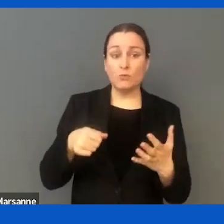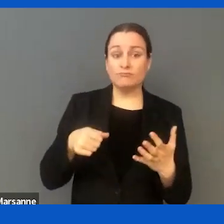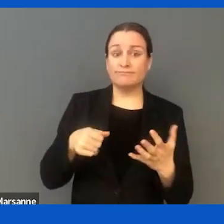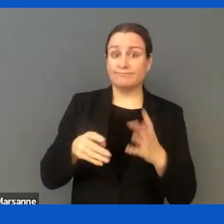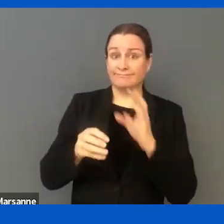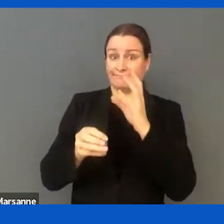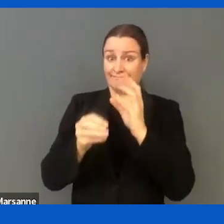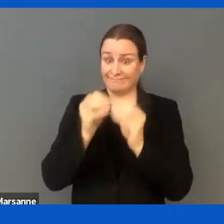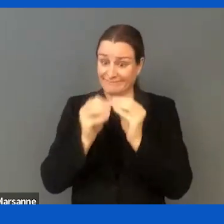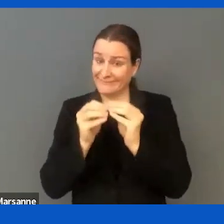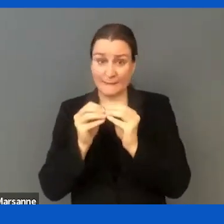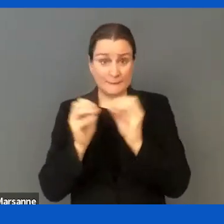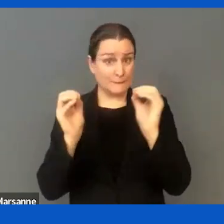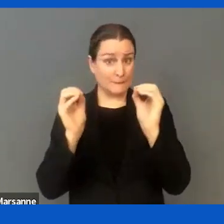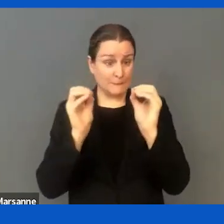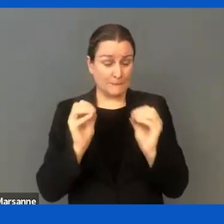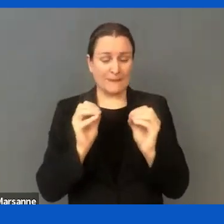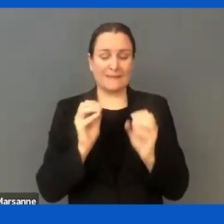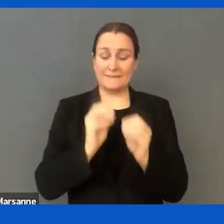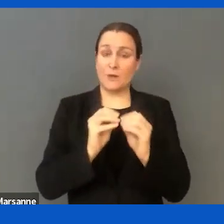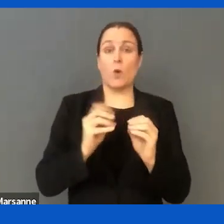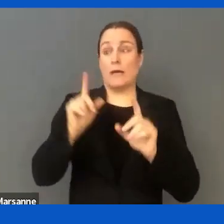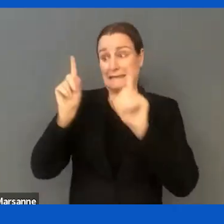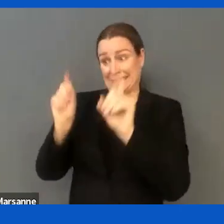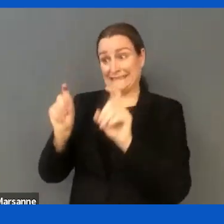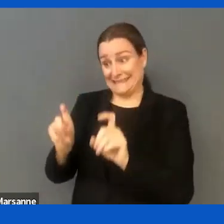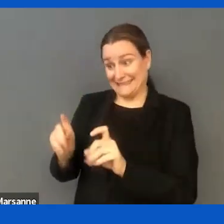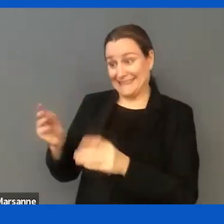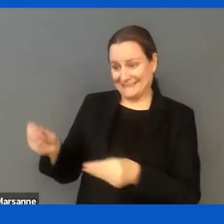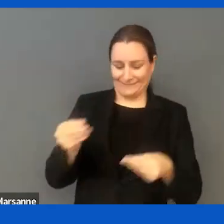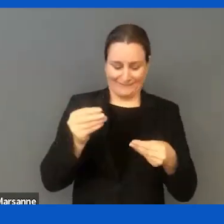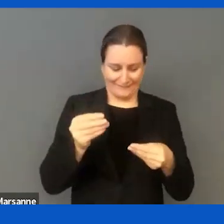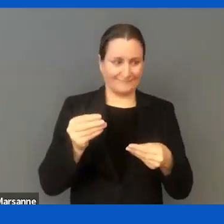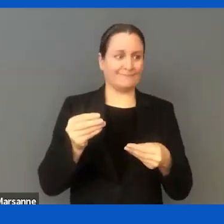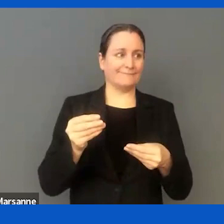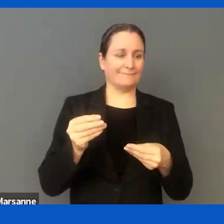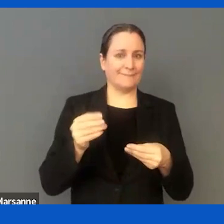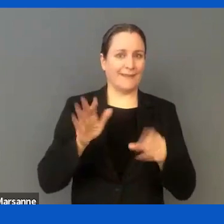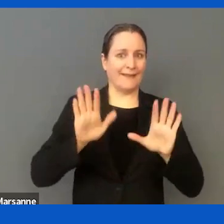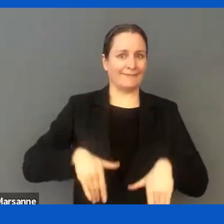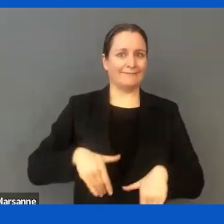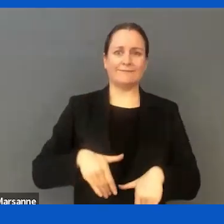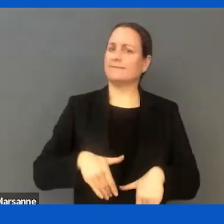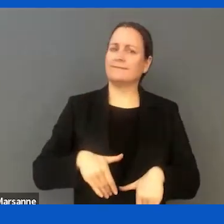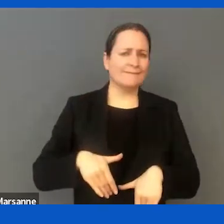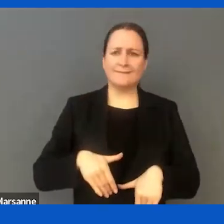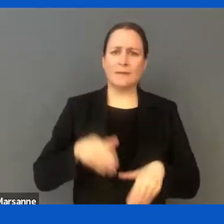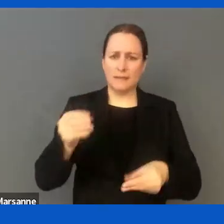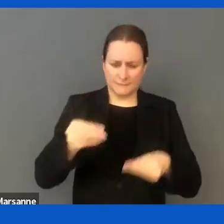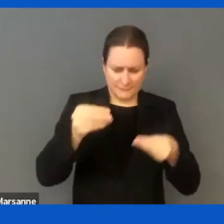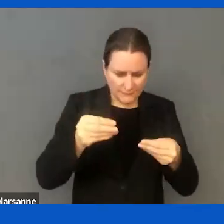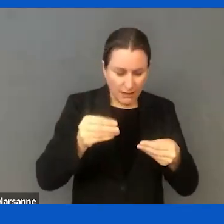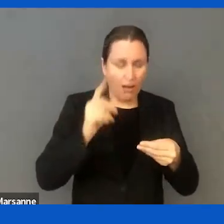And actually the better thing for organizations to do is to make sure that their staff actually know